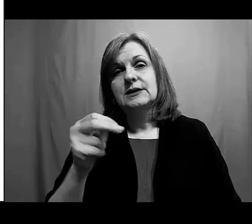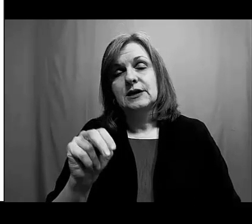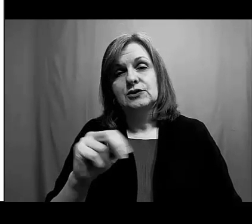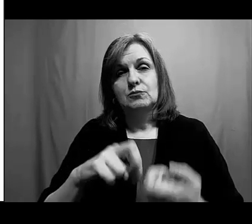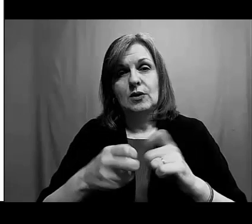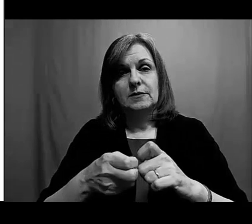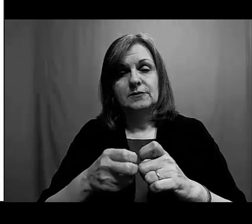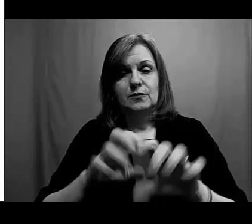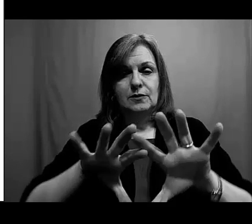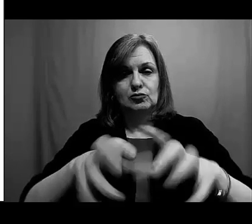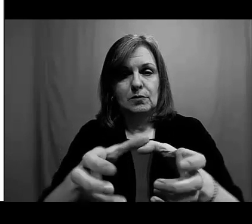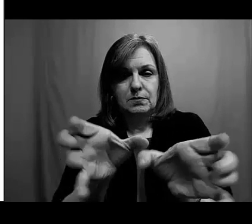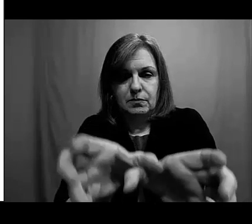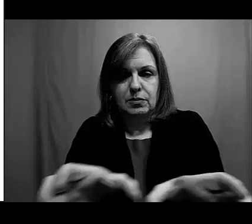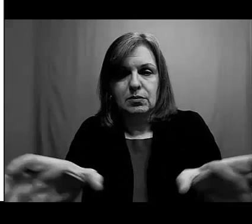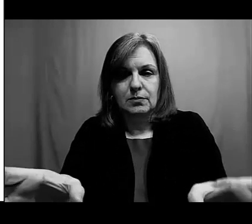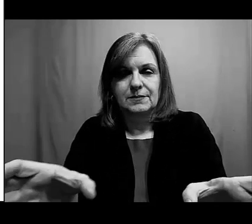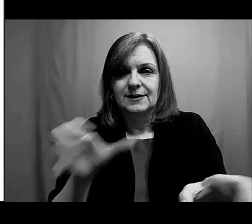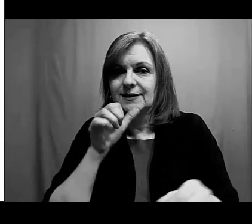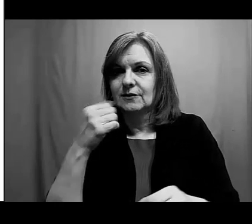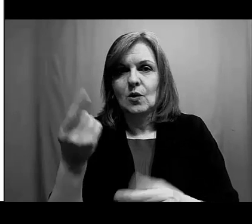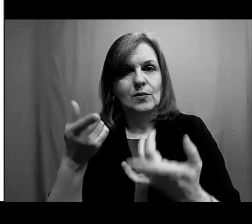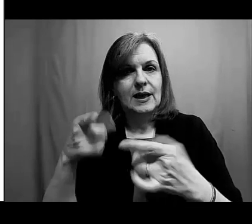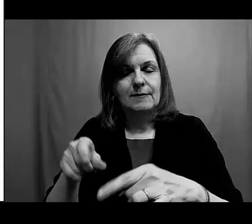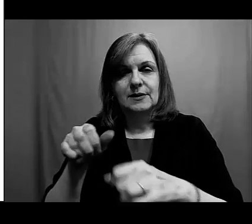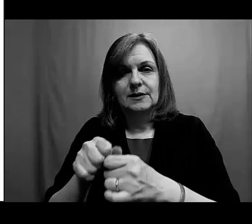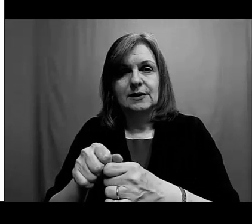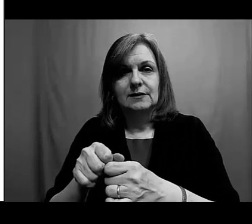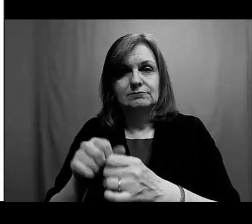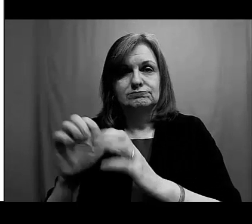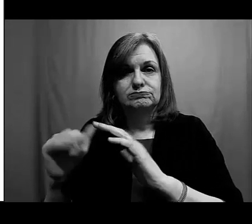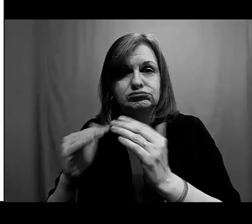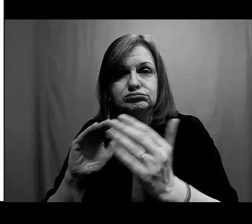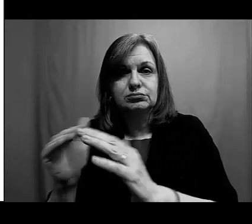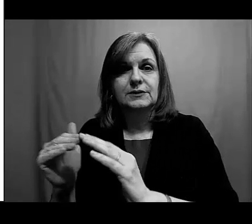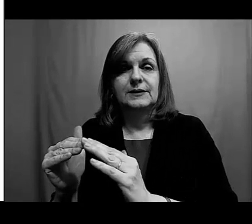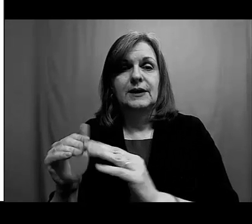they're not just in urban areas we actually have looked it fragmentation patterns this is